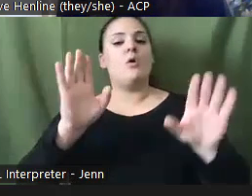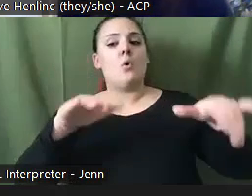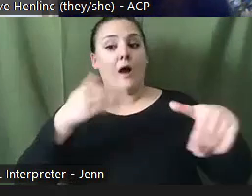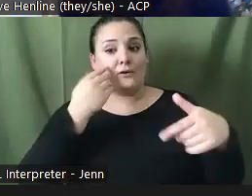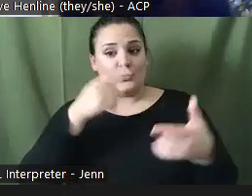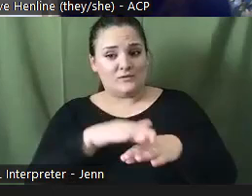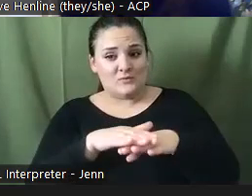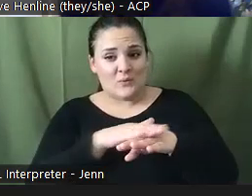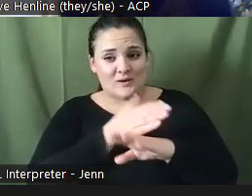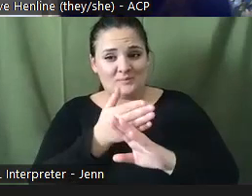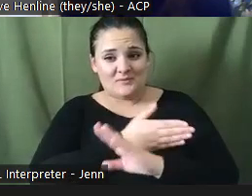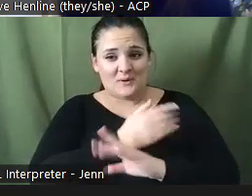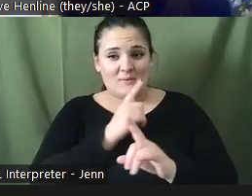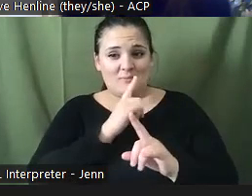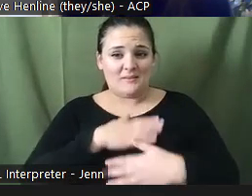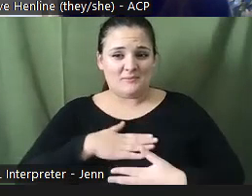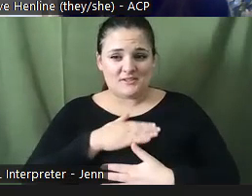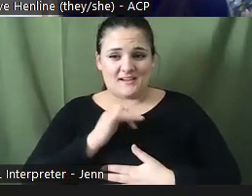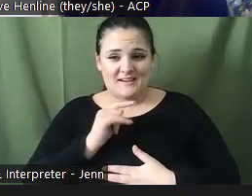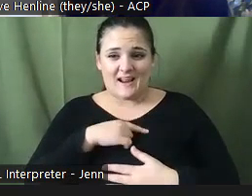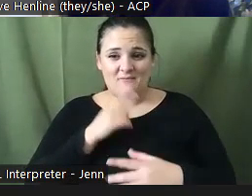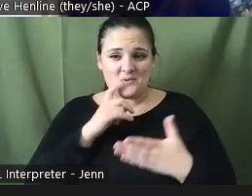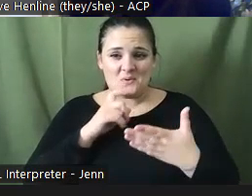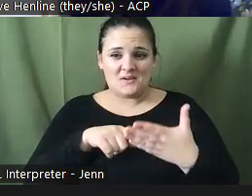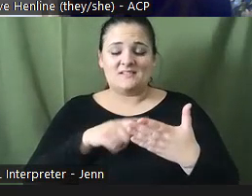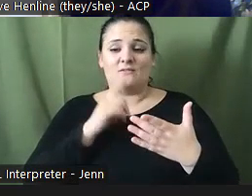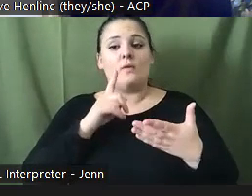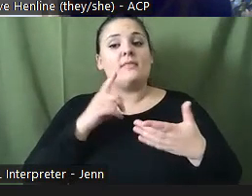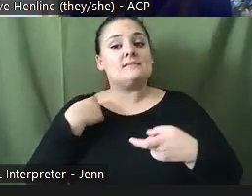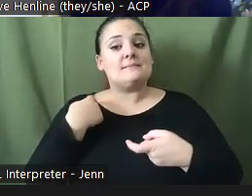and I really appreciate that. I'm just noticing that for Spanish interpretation, I think we need